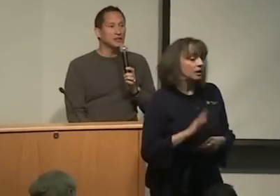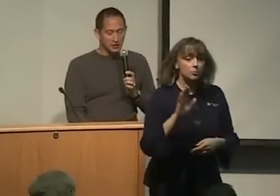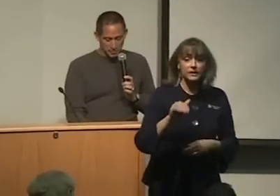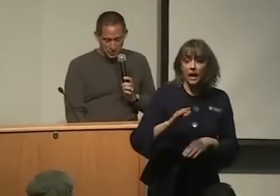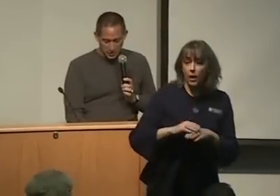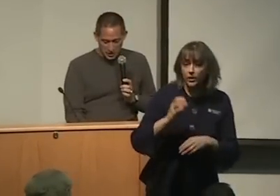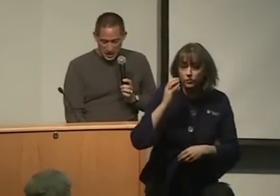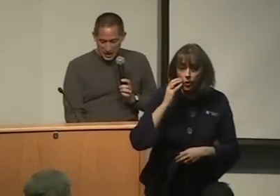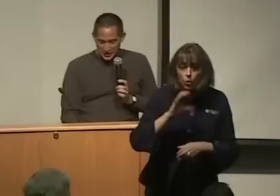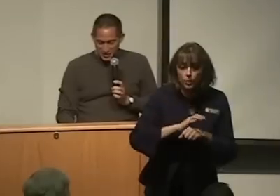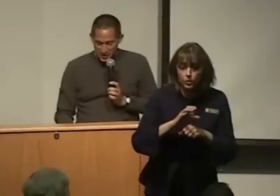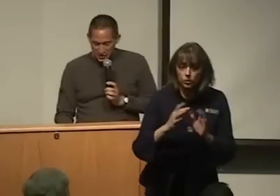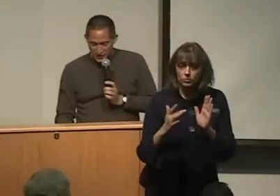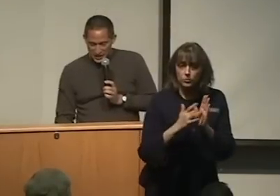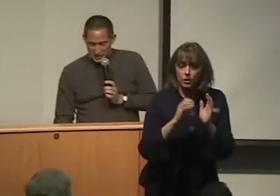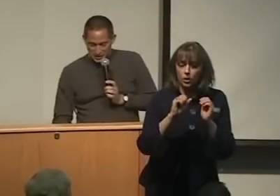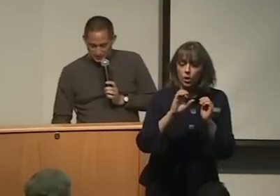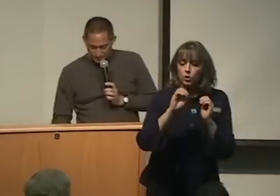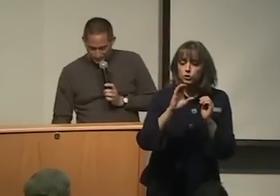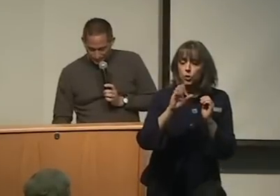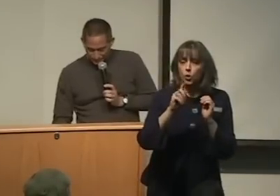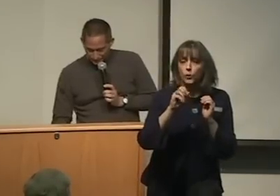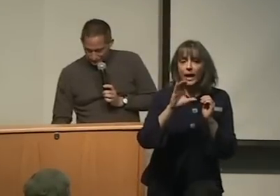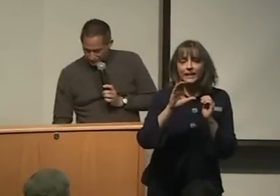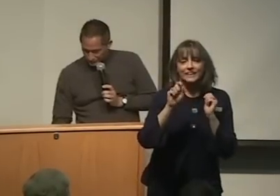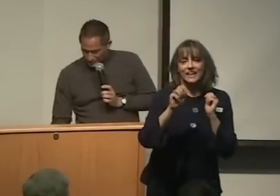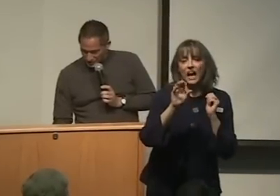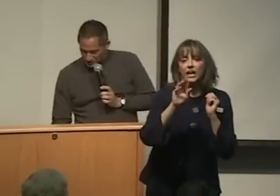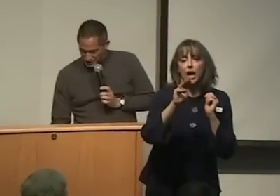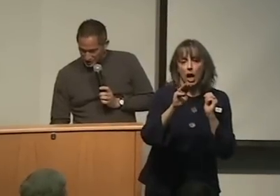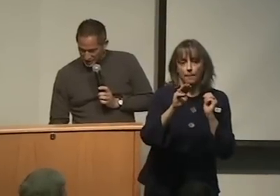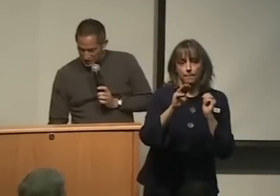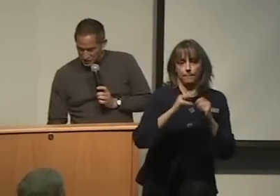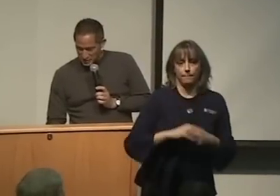on some other device just because we can.